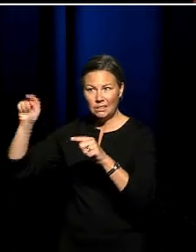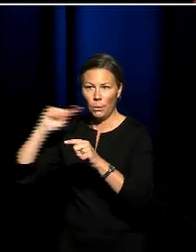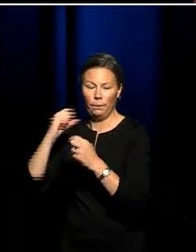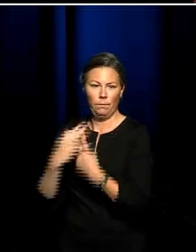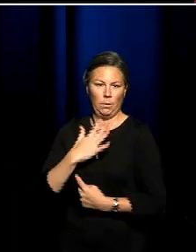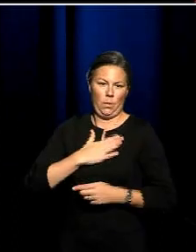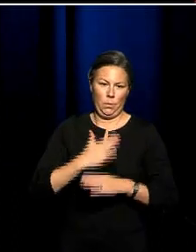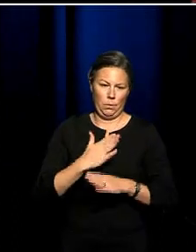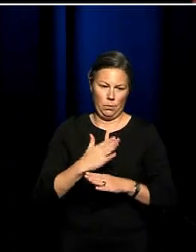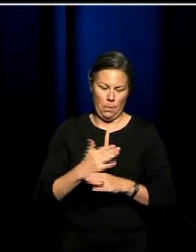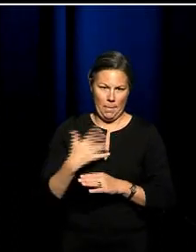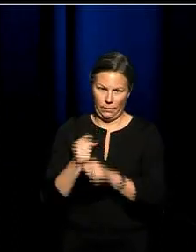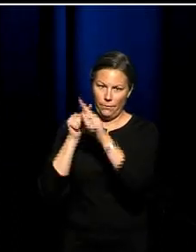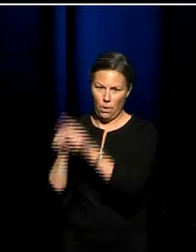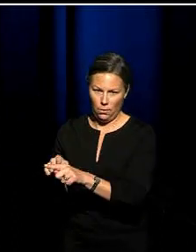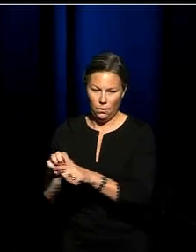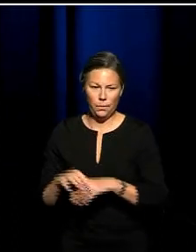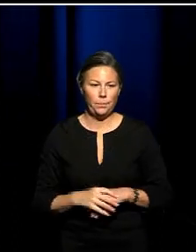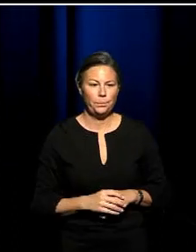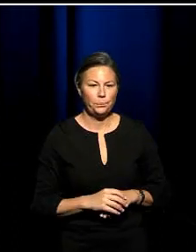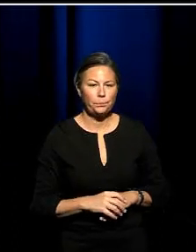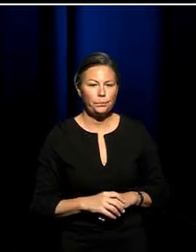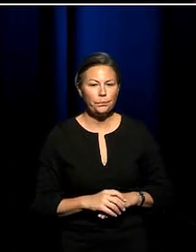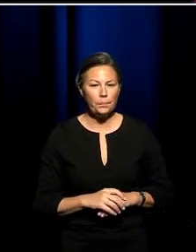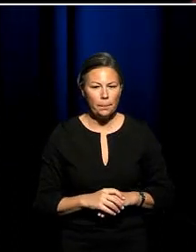First Nations people with disability about whom Commissioner Mason has